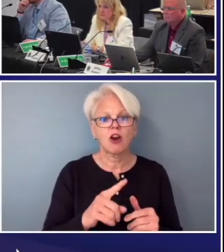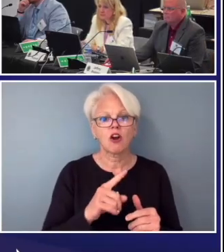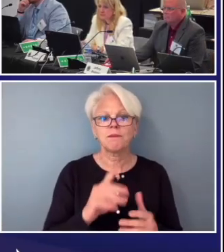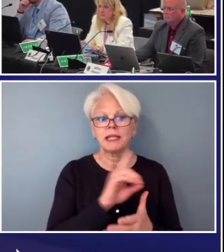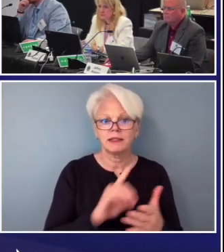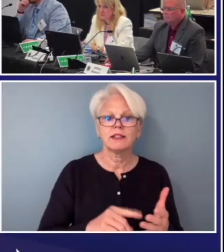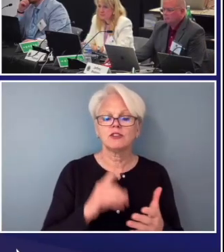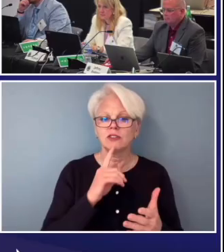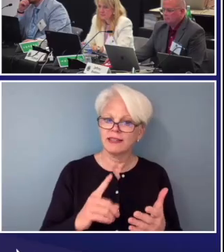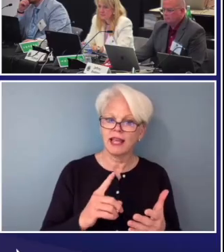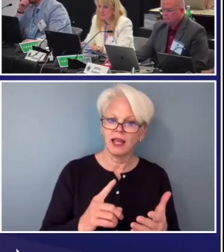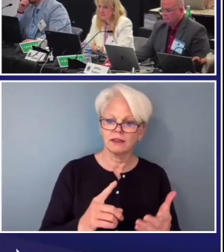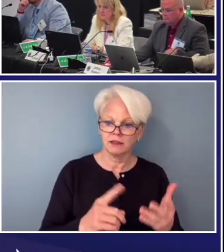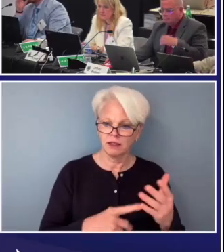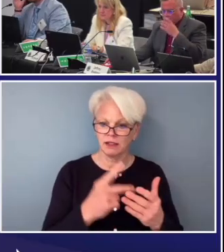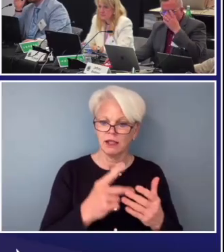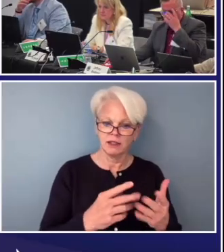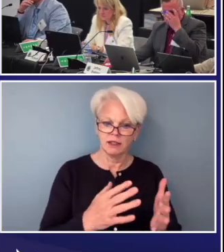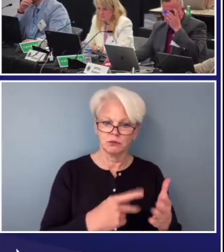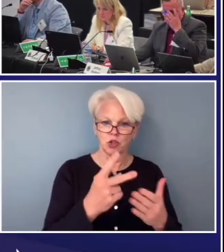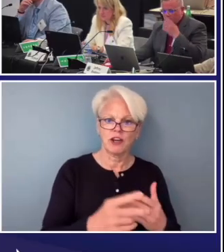And so, uh, undergraduate may